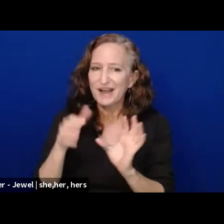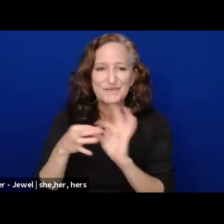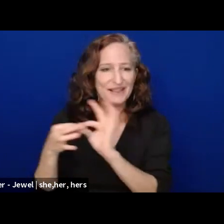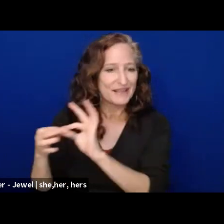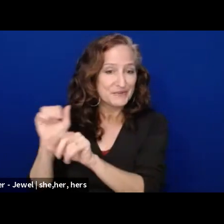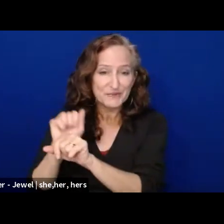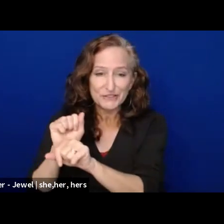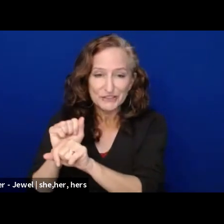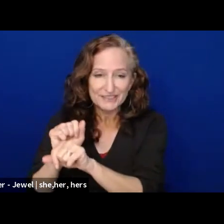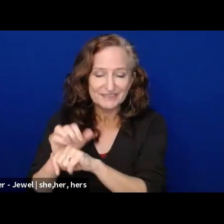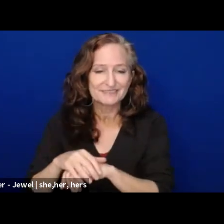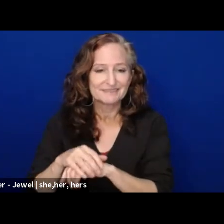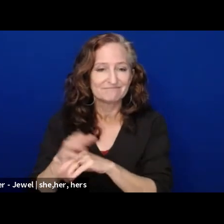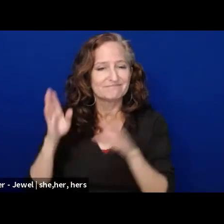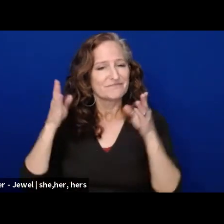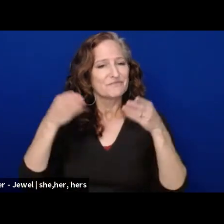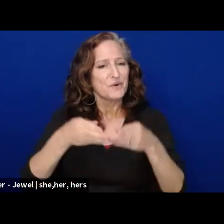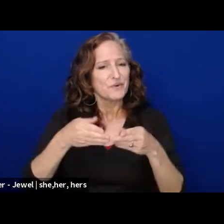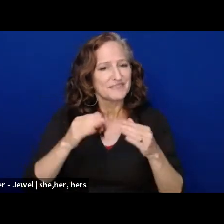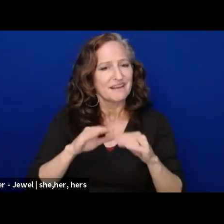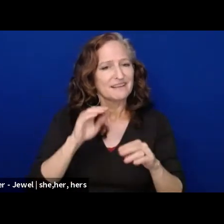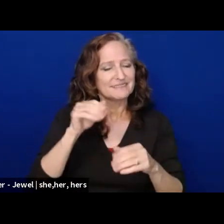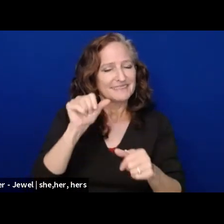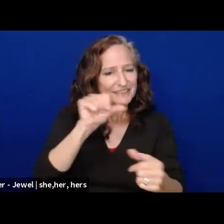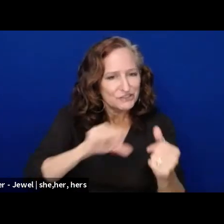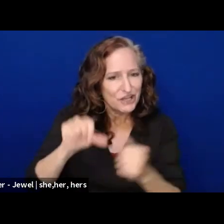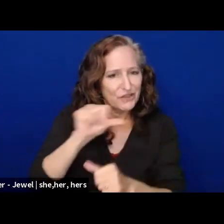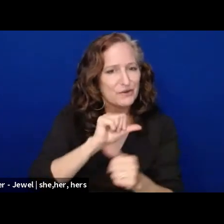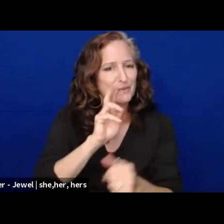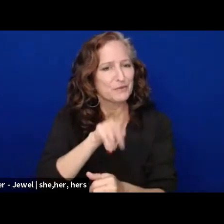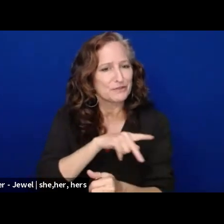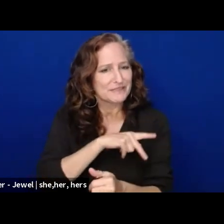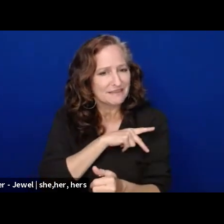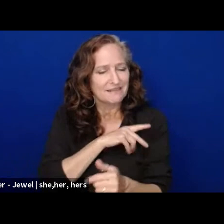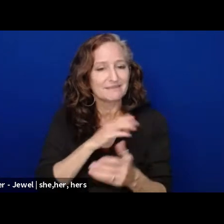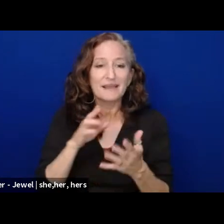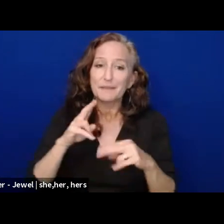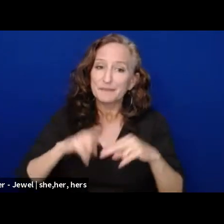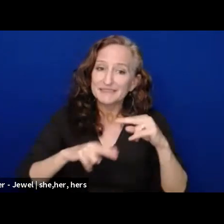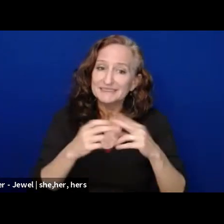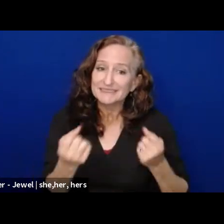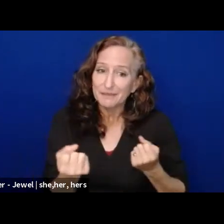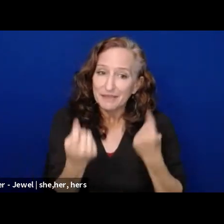That builds empathy for each other really makes a big difference and just find that